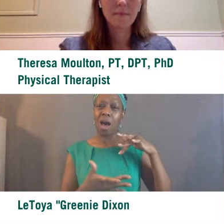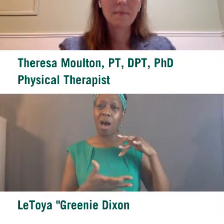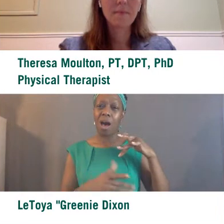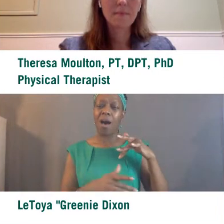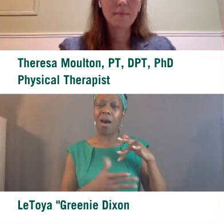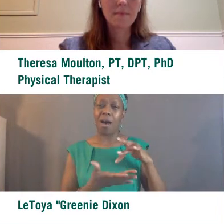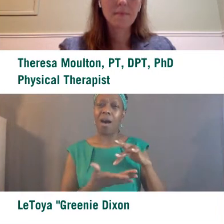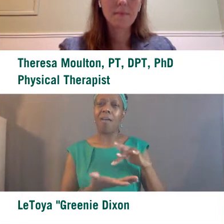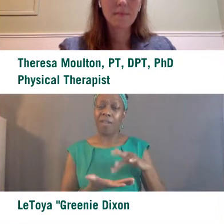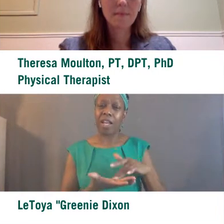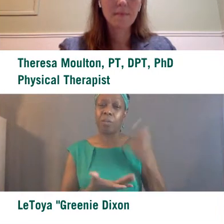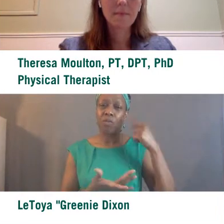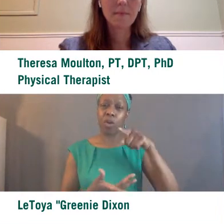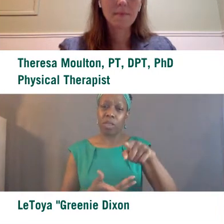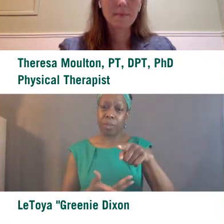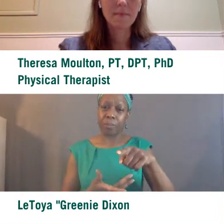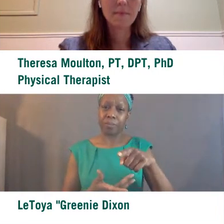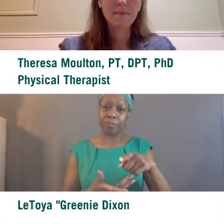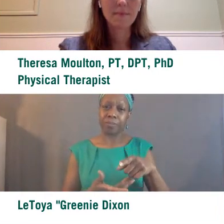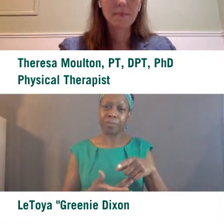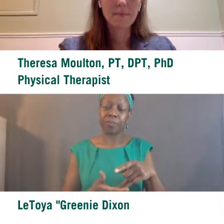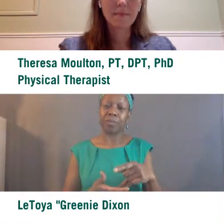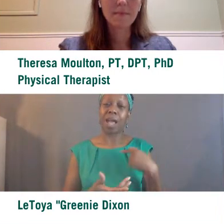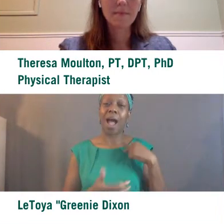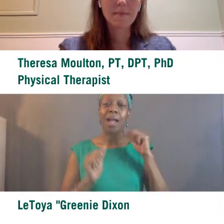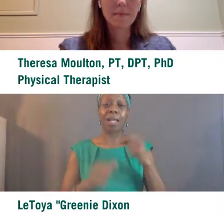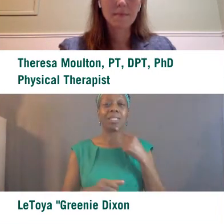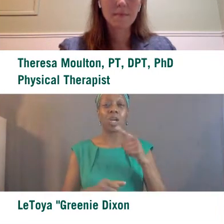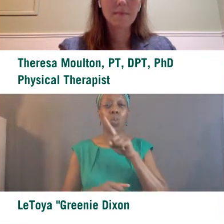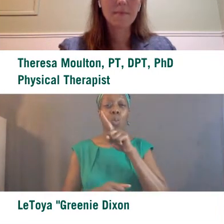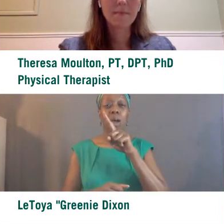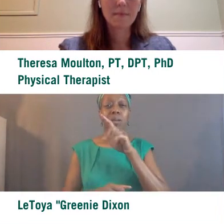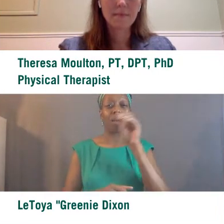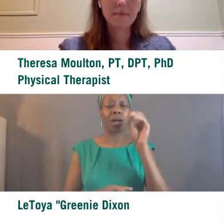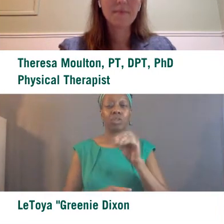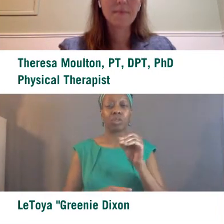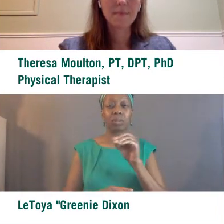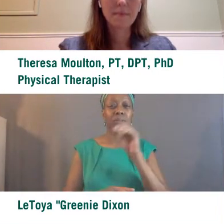I can tell you 100% we're always trying to do more intensive programs.